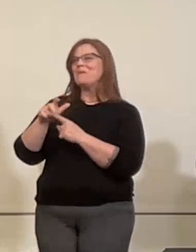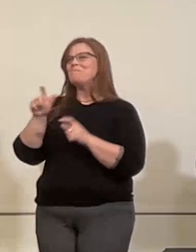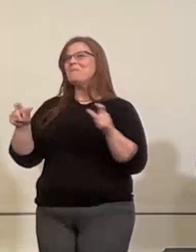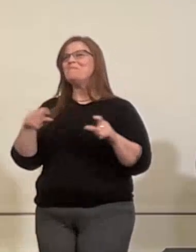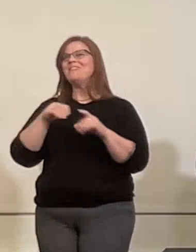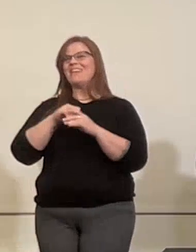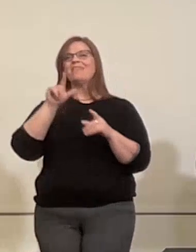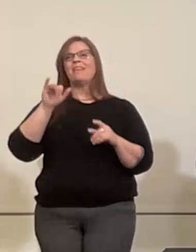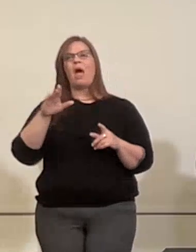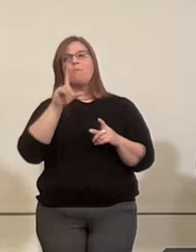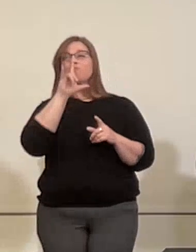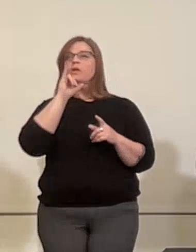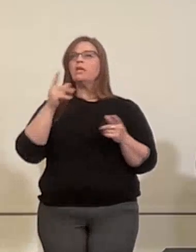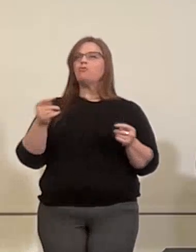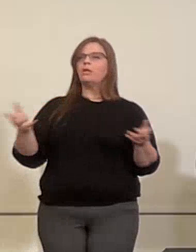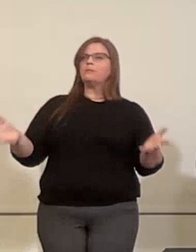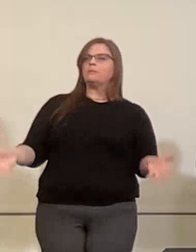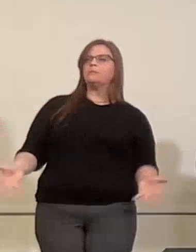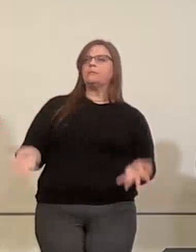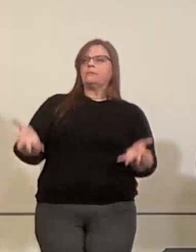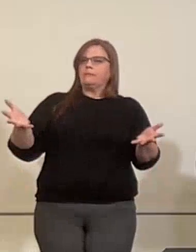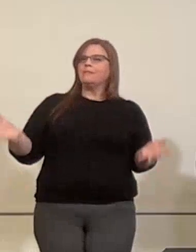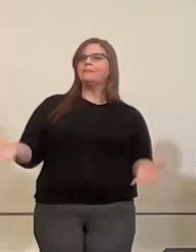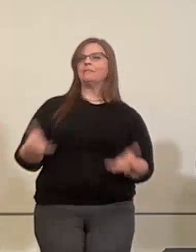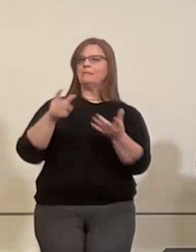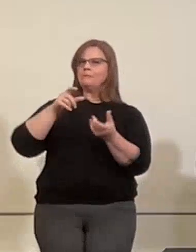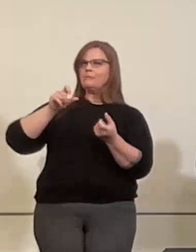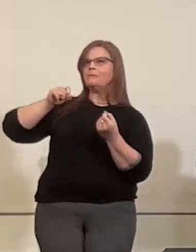trying to get that sense of urgency that the time is now.